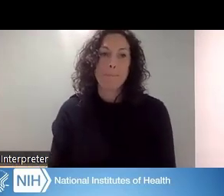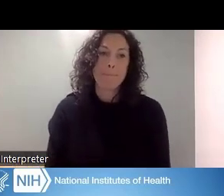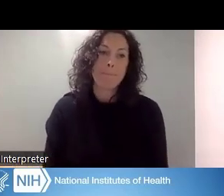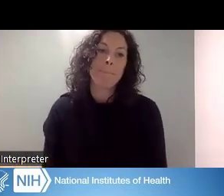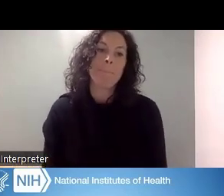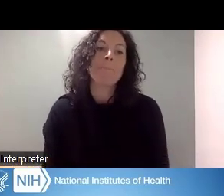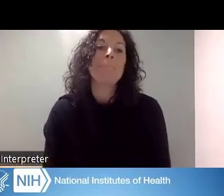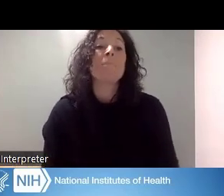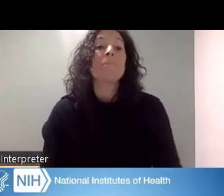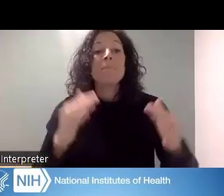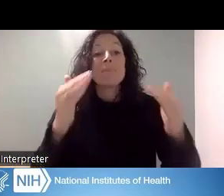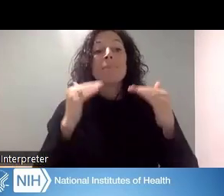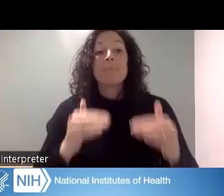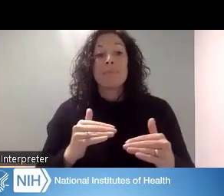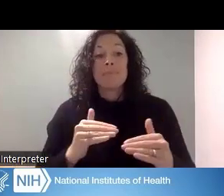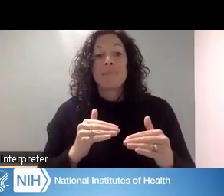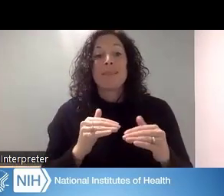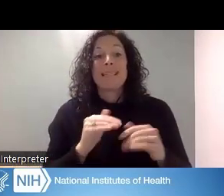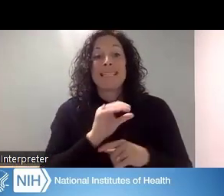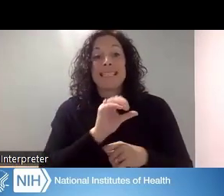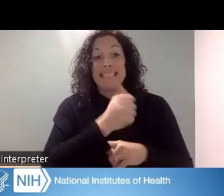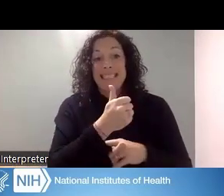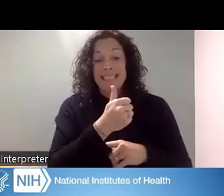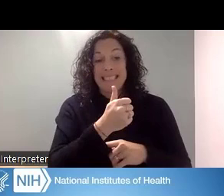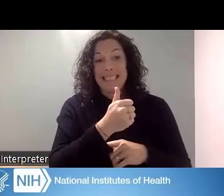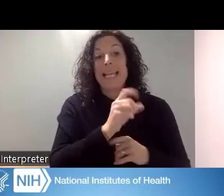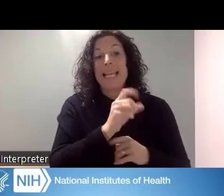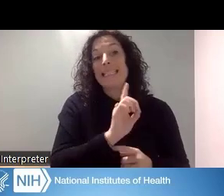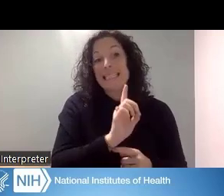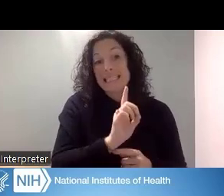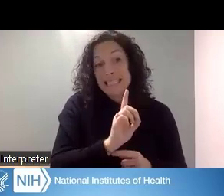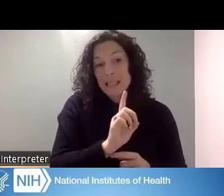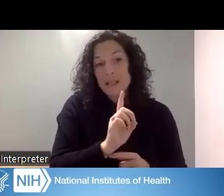Next, field 10d, amount of total federal funds